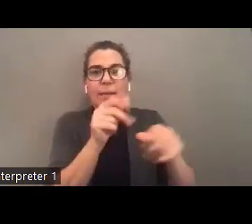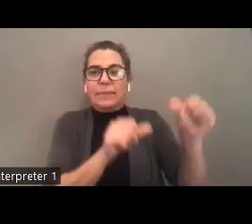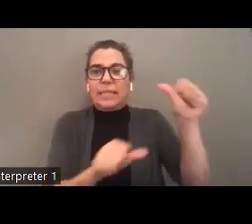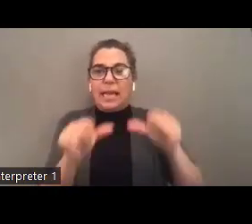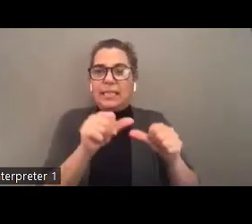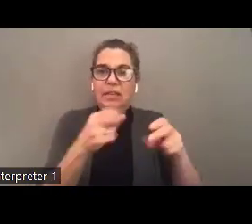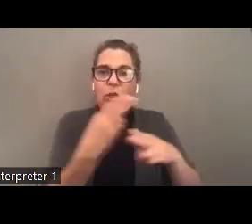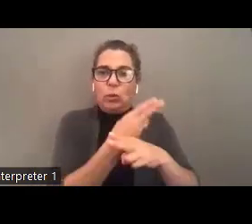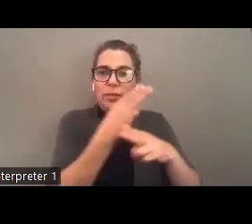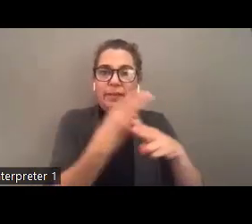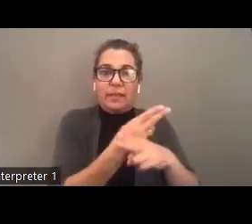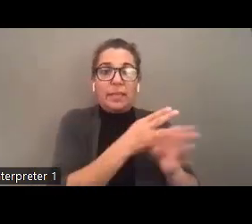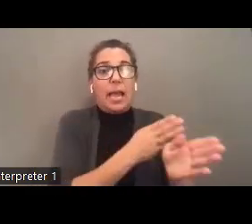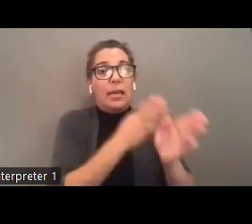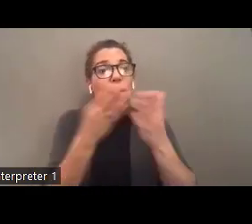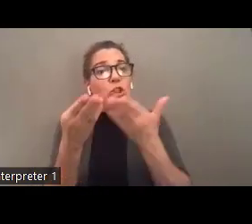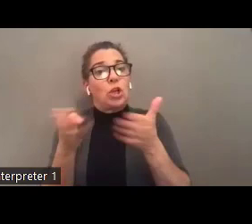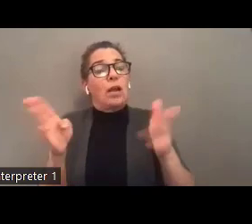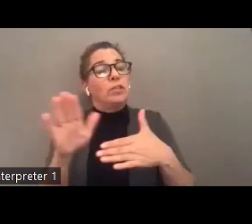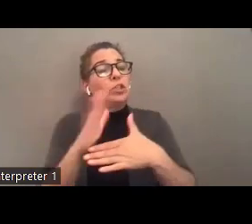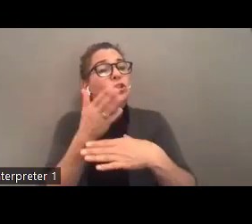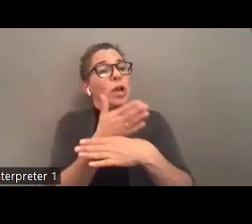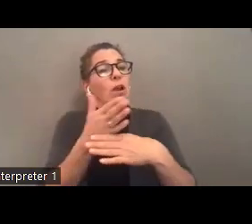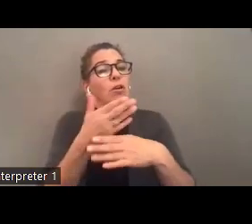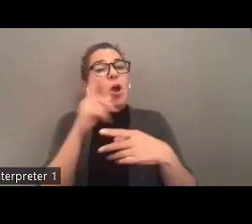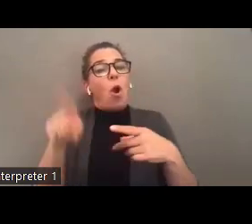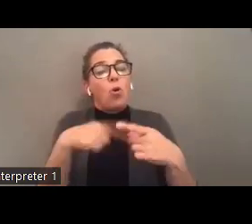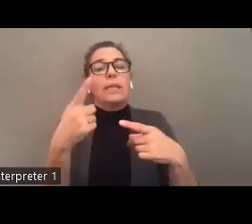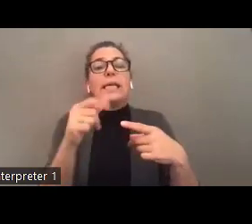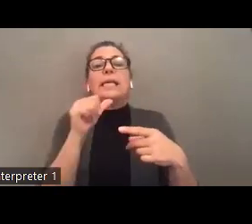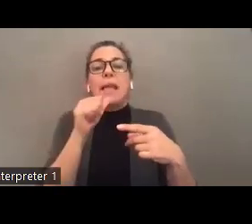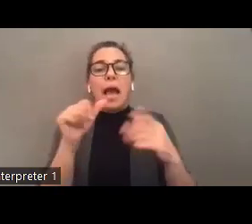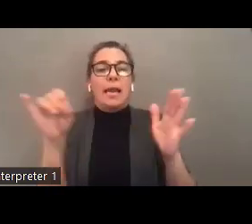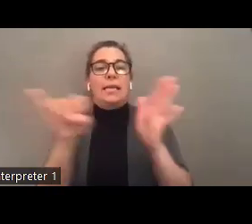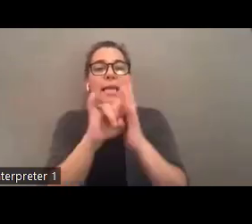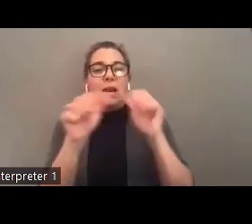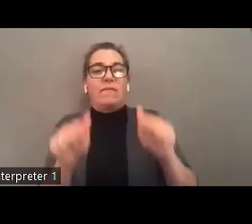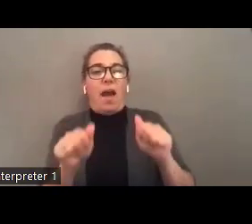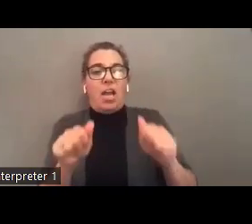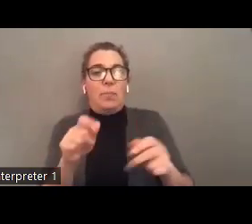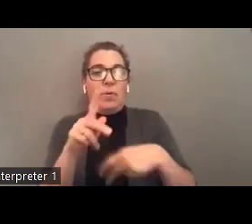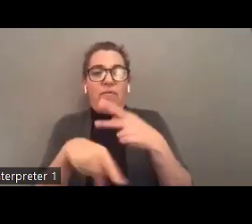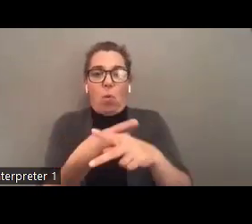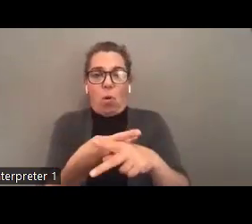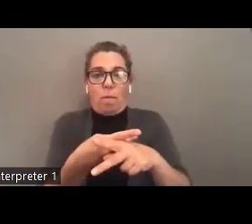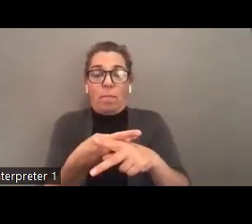should generally be shared only in de-identified form. We've indicated that the appropriate standard